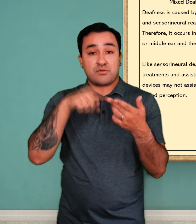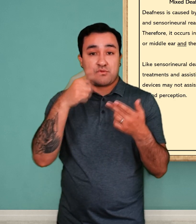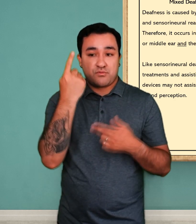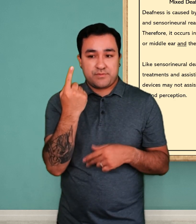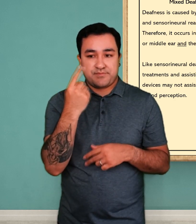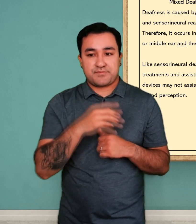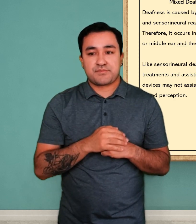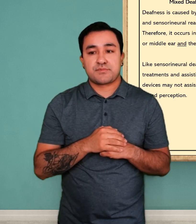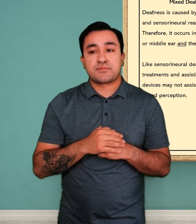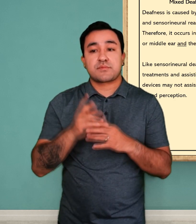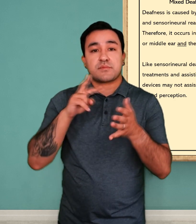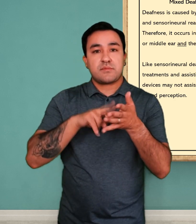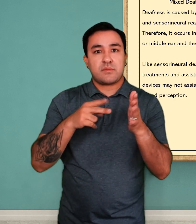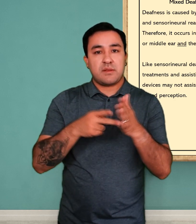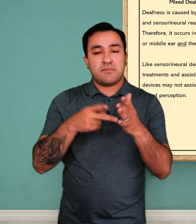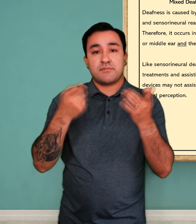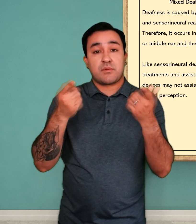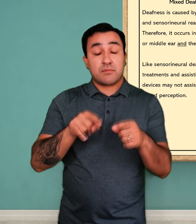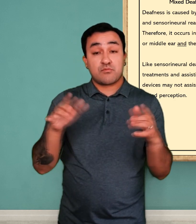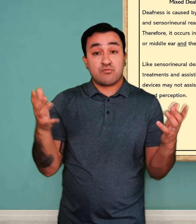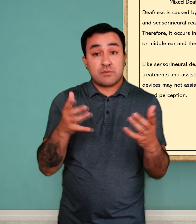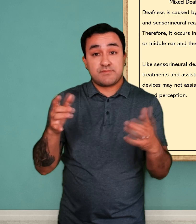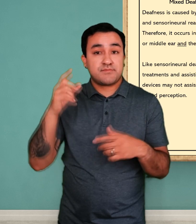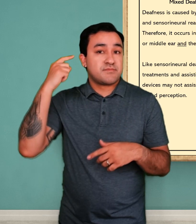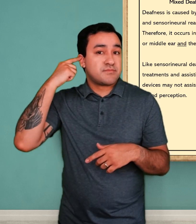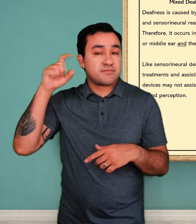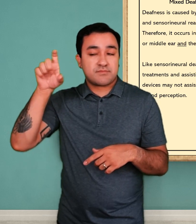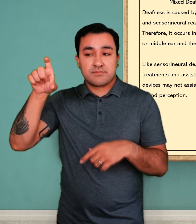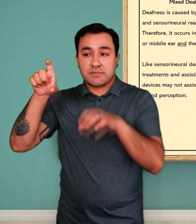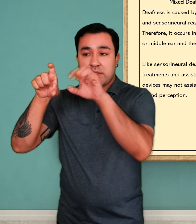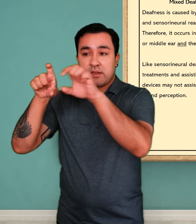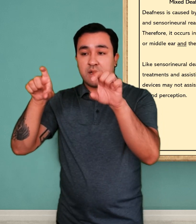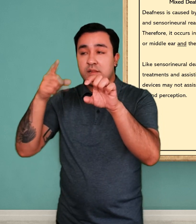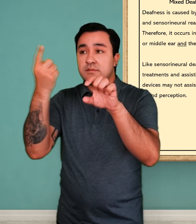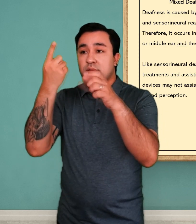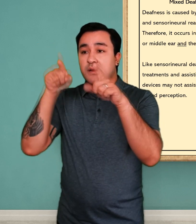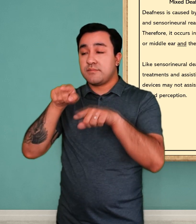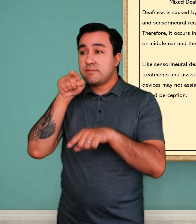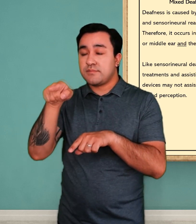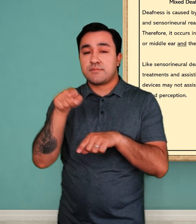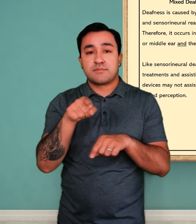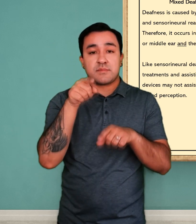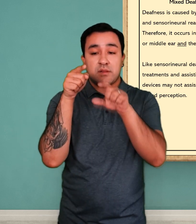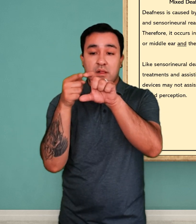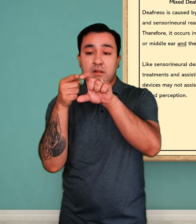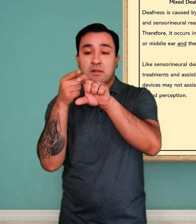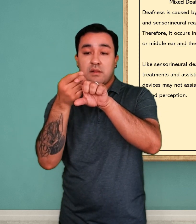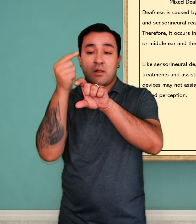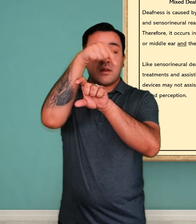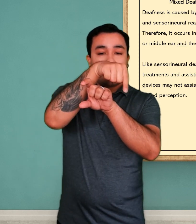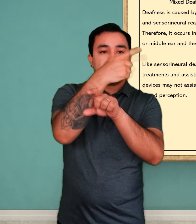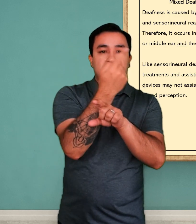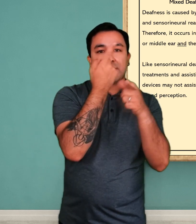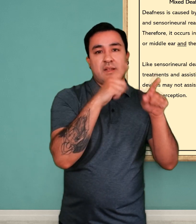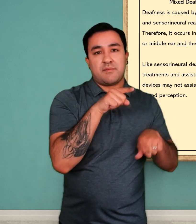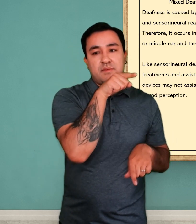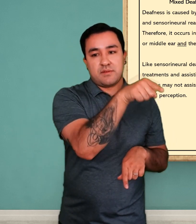Therefore, the cause of deafness is happening in both the outer or middle ear AND the inner ear.